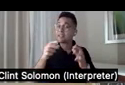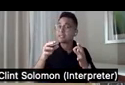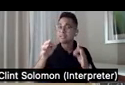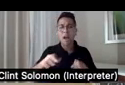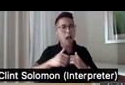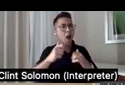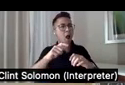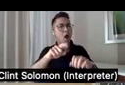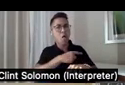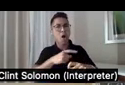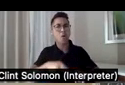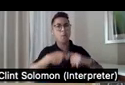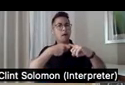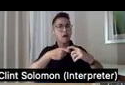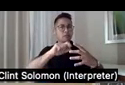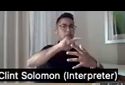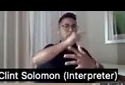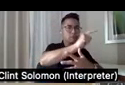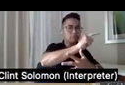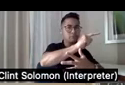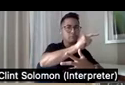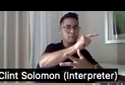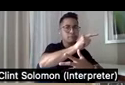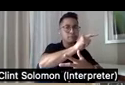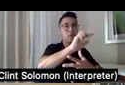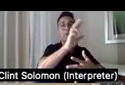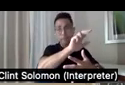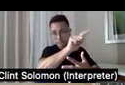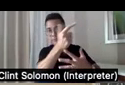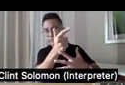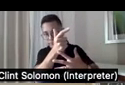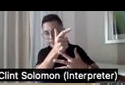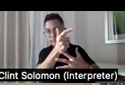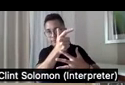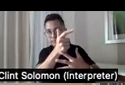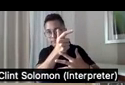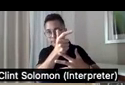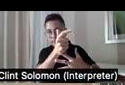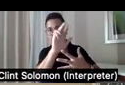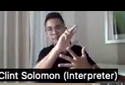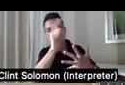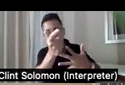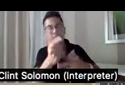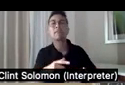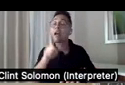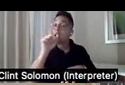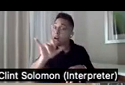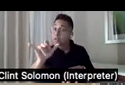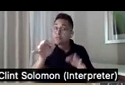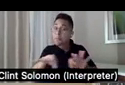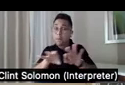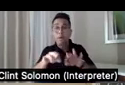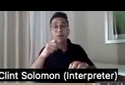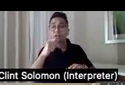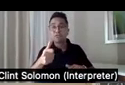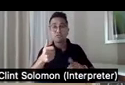options it is really important that we do not leak clues or try to exert our influence over the